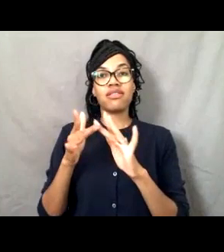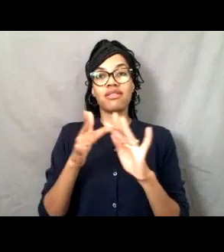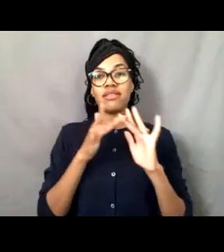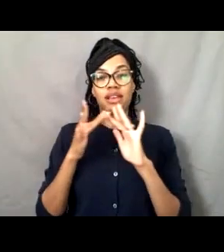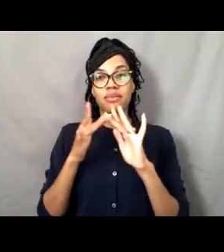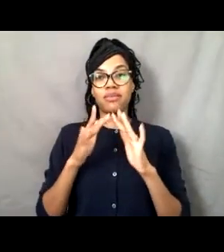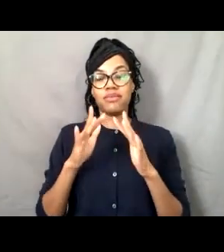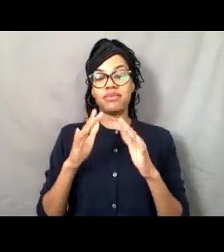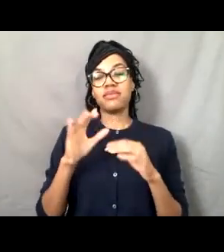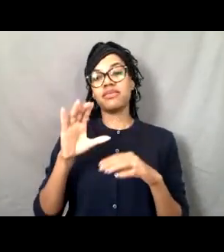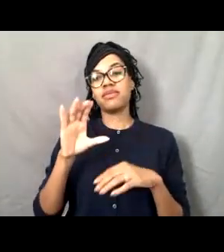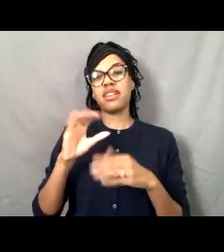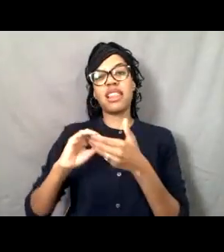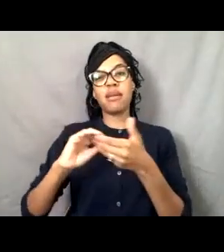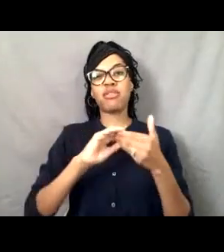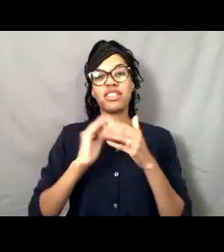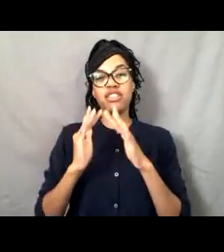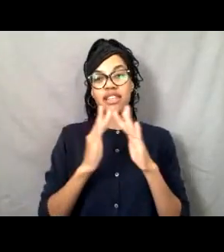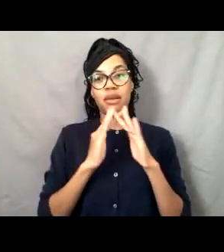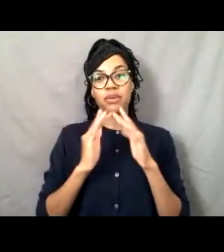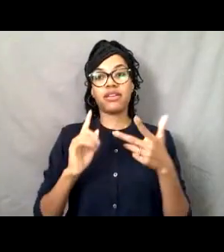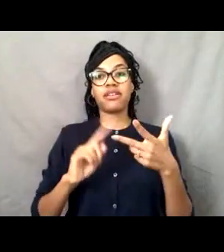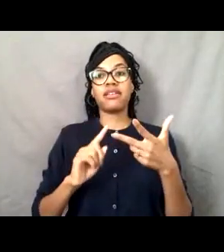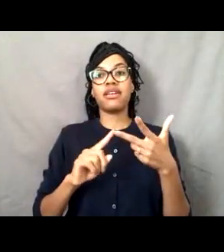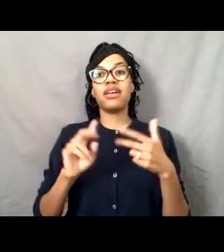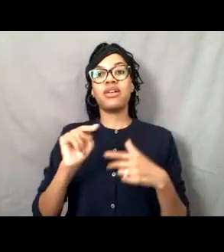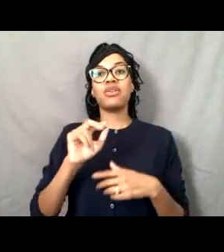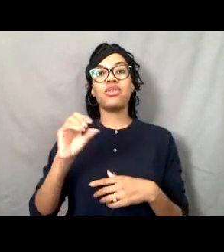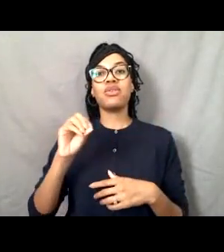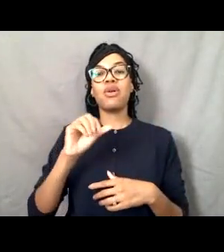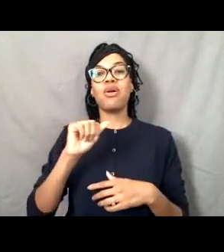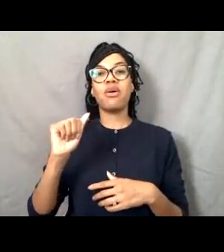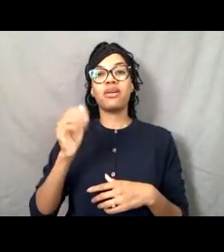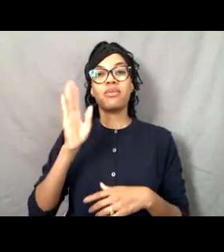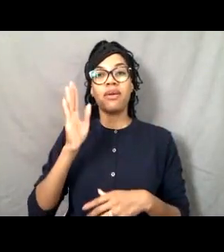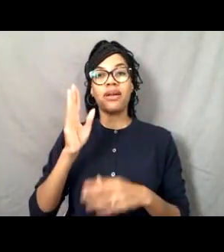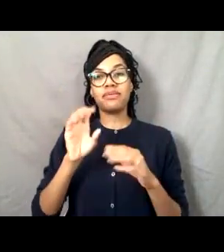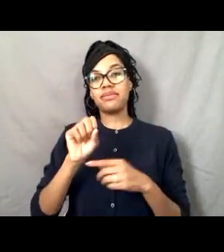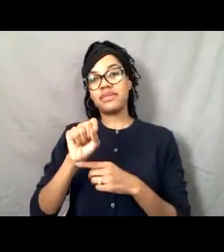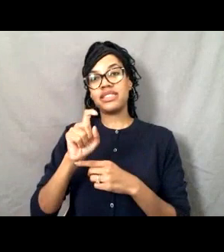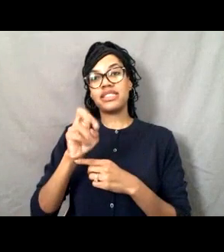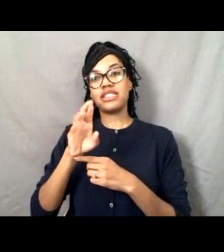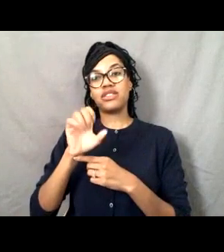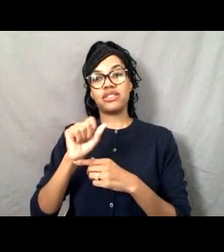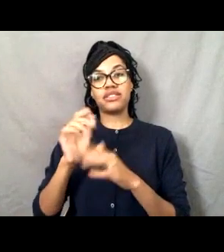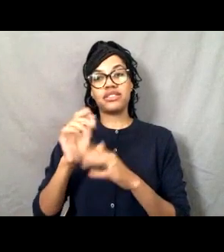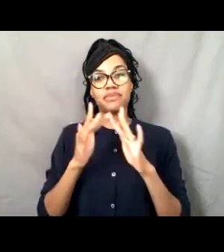This webinar series is designed to help you get to know NOAA's work in Alaska and how we connect and work with your communities.